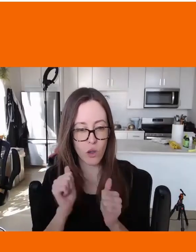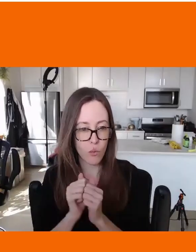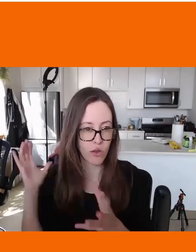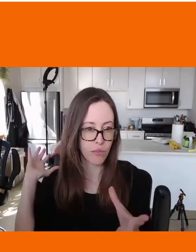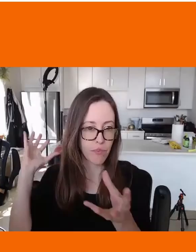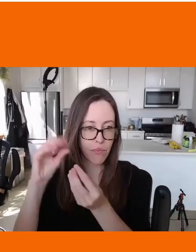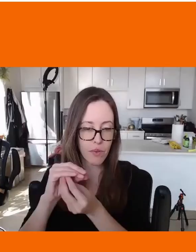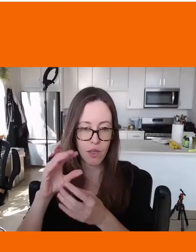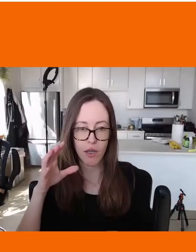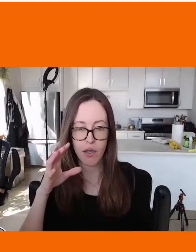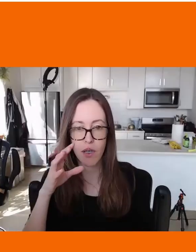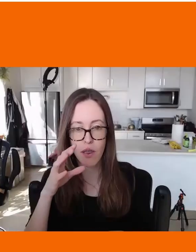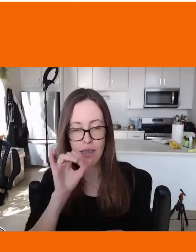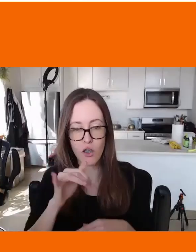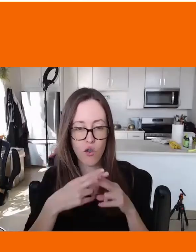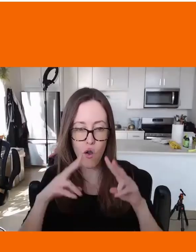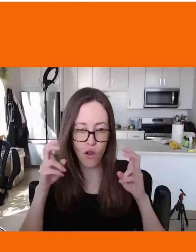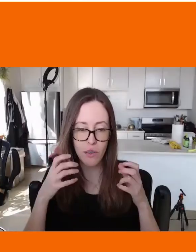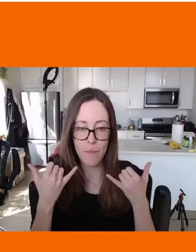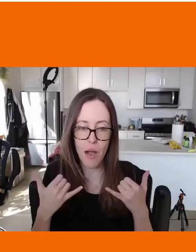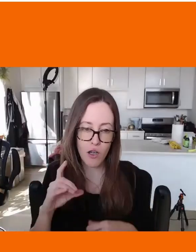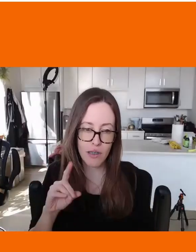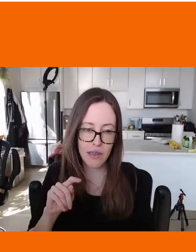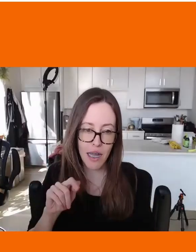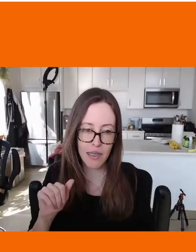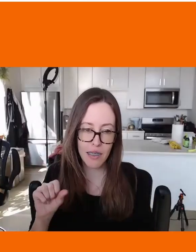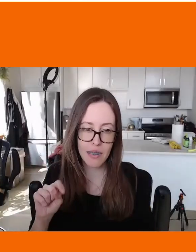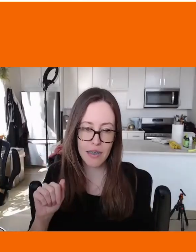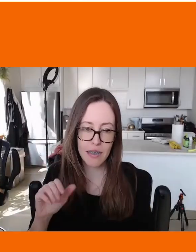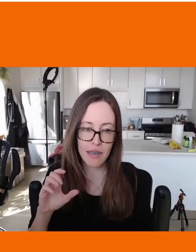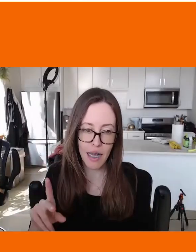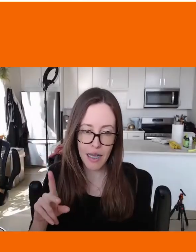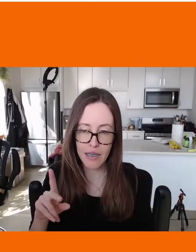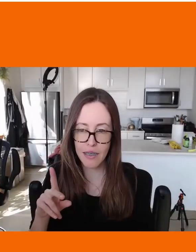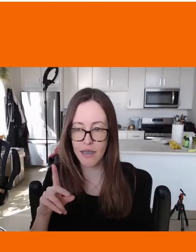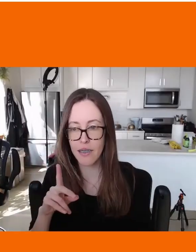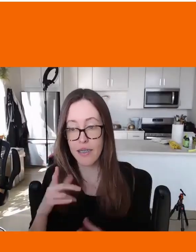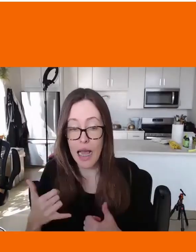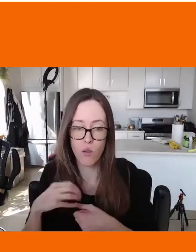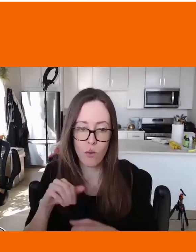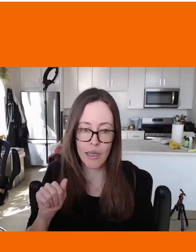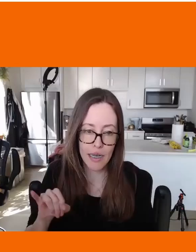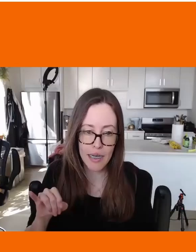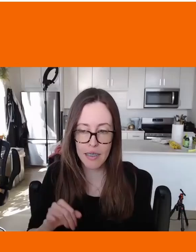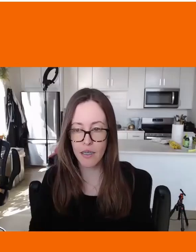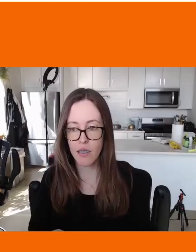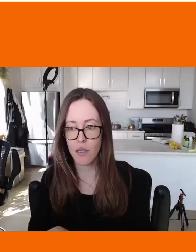So this is a visual of the technology I have worked with. I call it the modern data stack in the AI era.